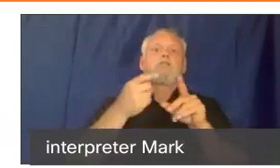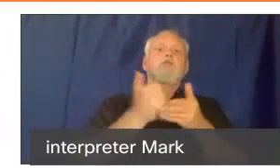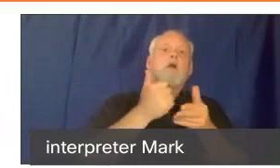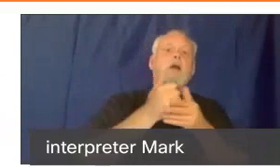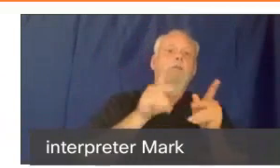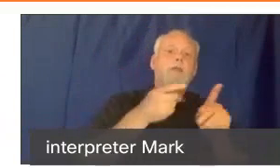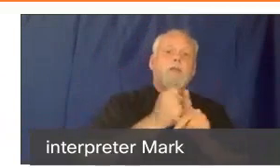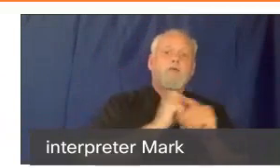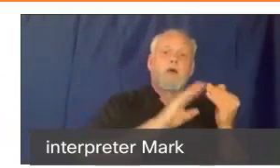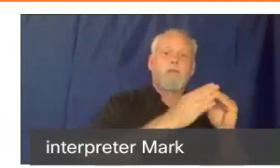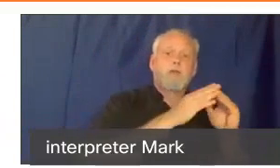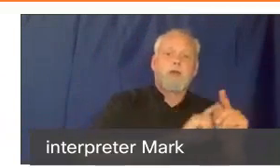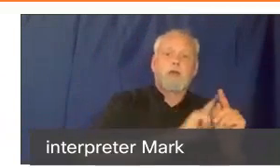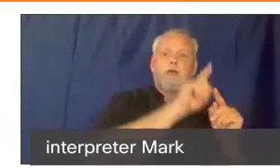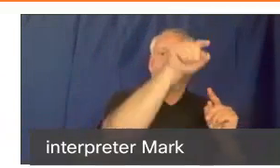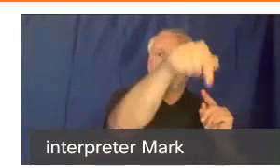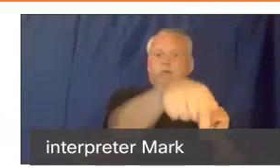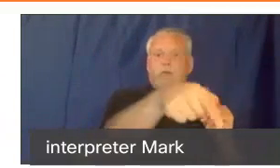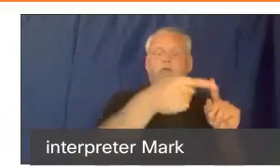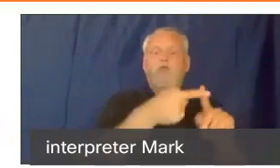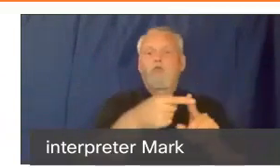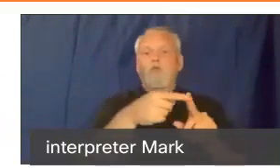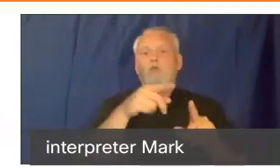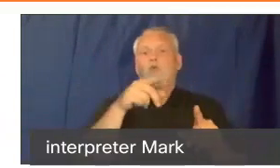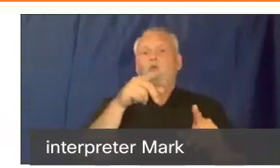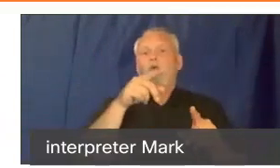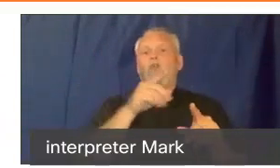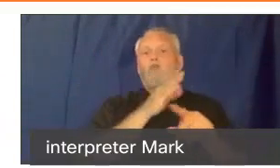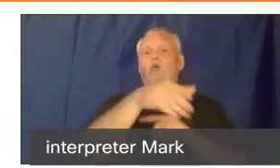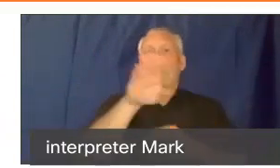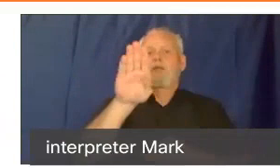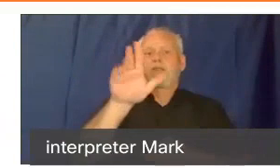A cross Blair road to the trail and especially if they're a pedestrian.